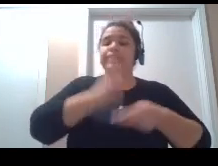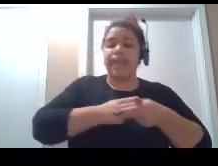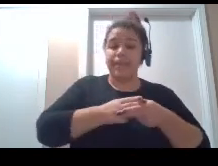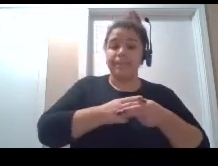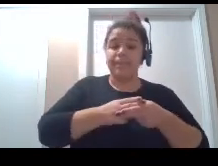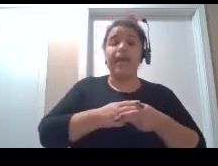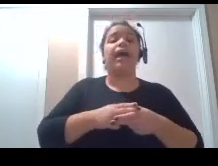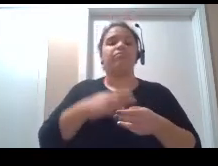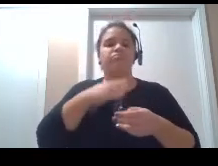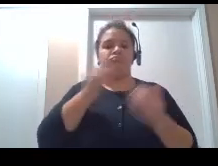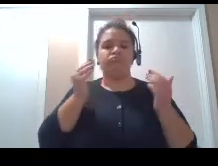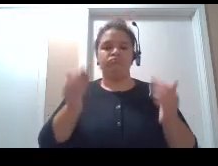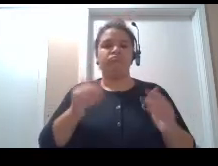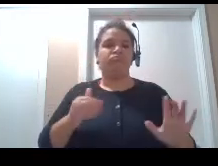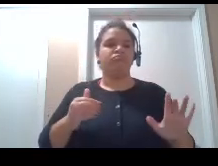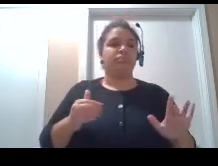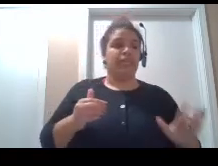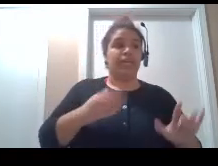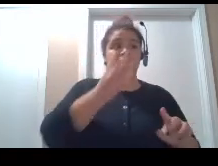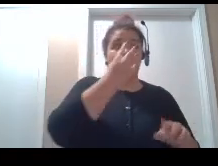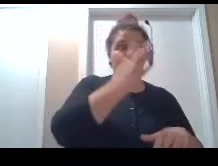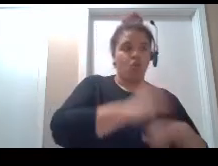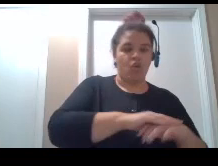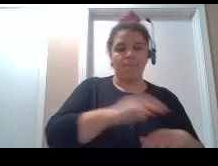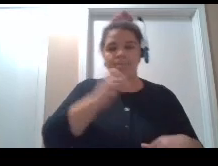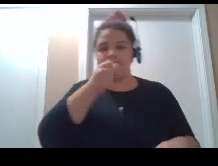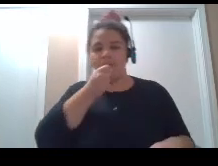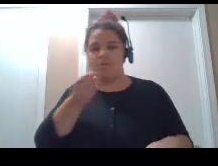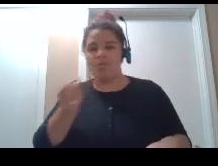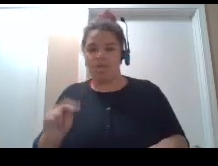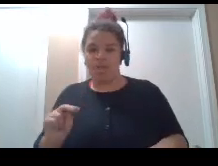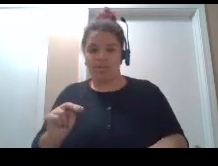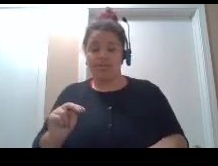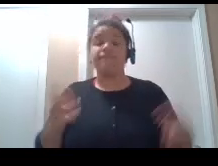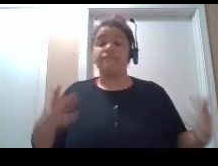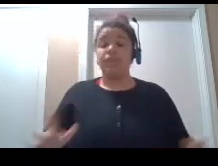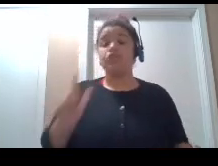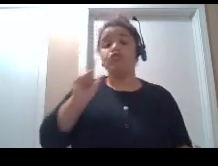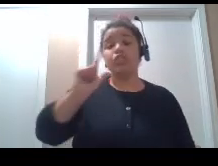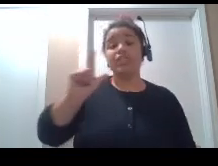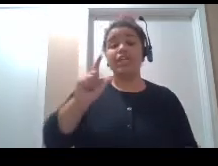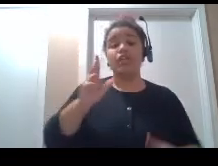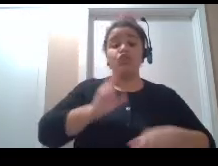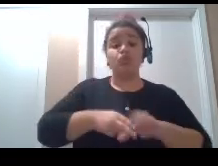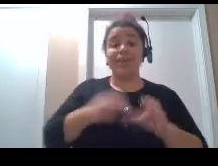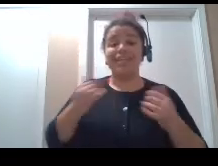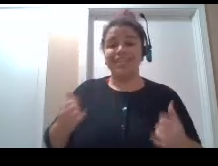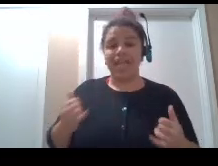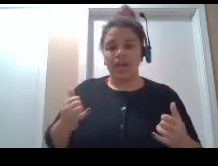settings. And, when you're ready, hit Join now. This will bring you into the meeting lobby.